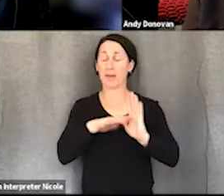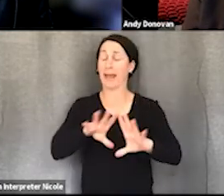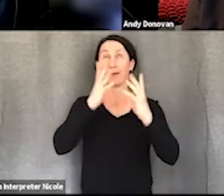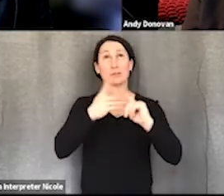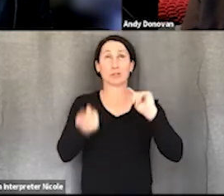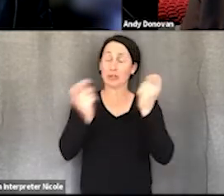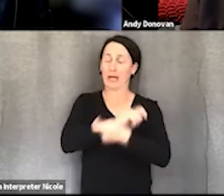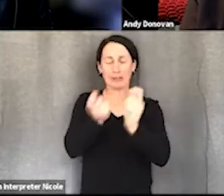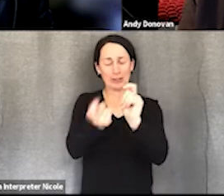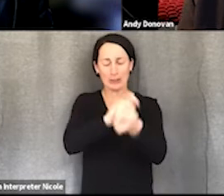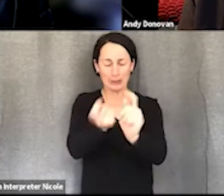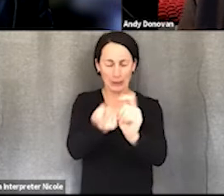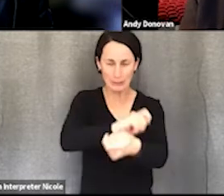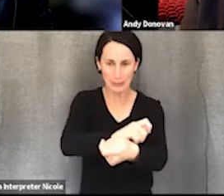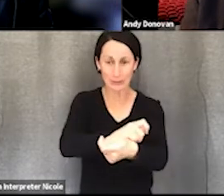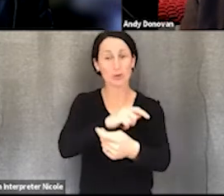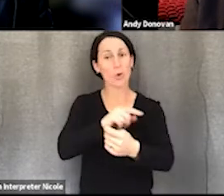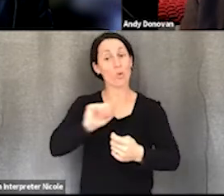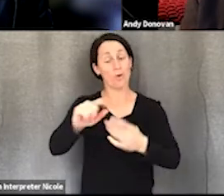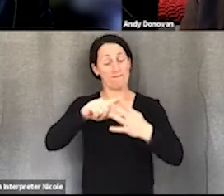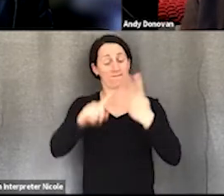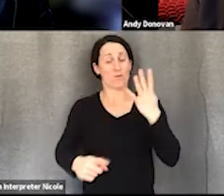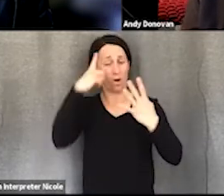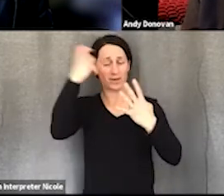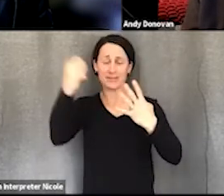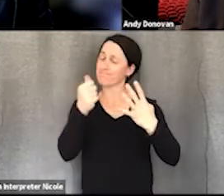So, I think those four tips are really, really important, be I think